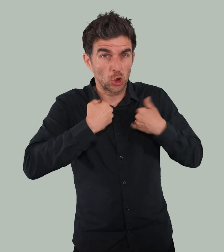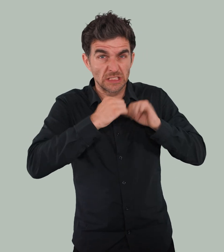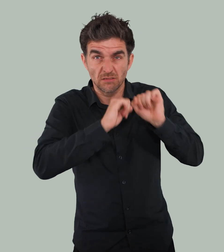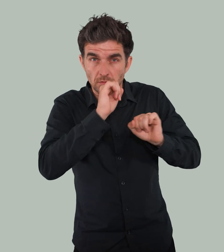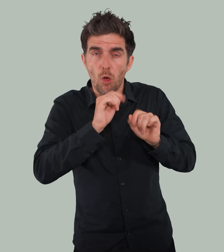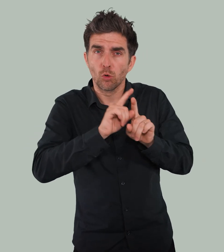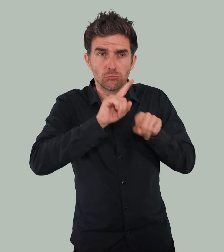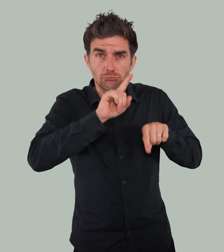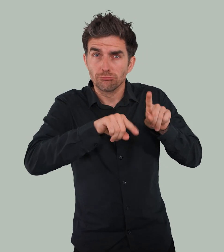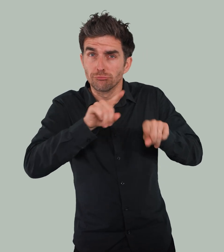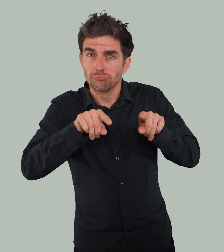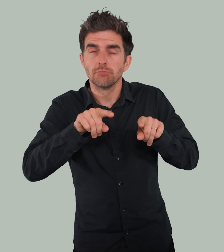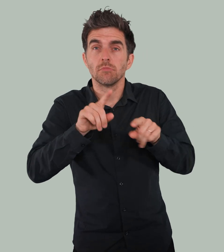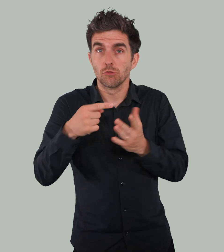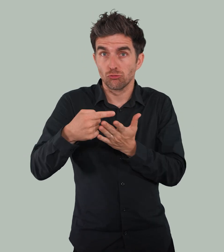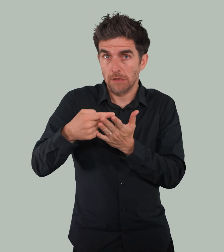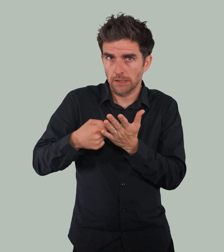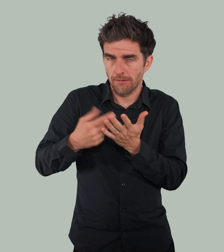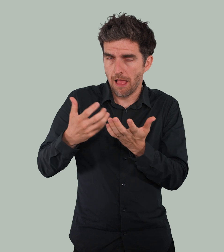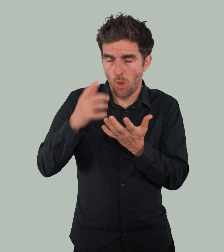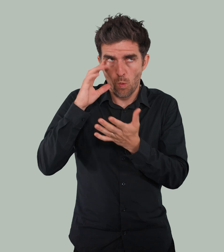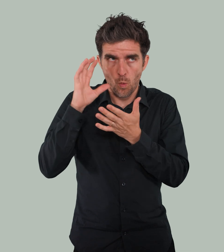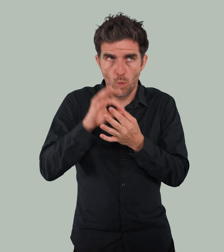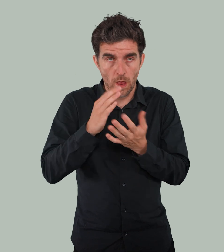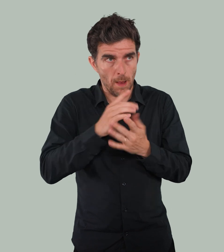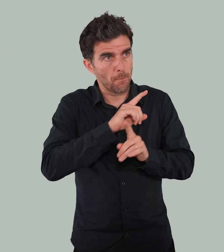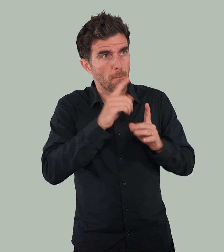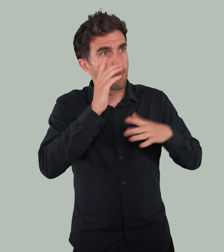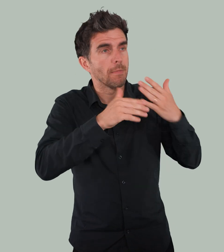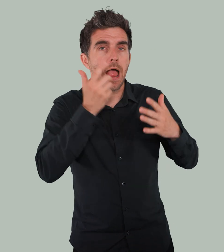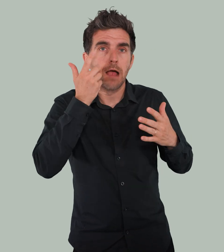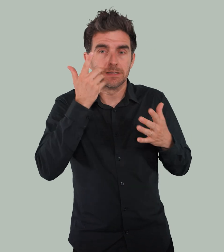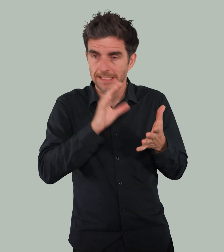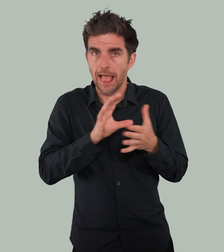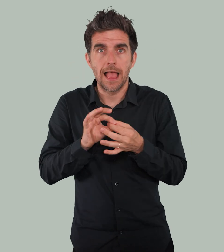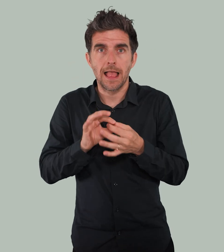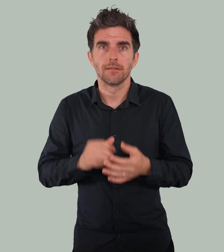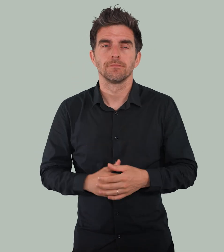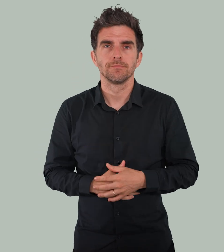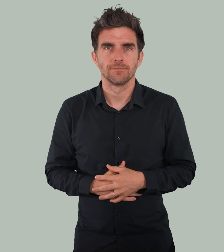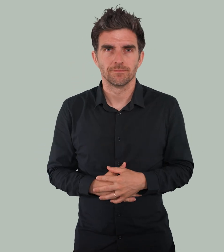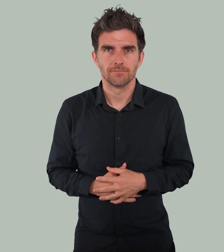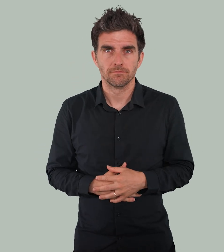conditions, and variation in how criteria are applied in practice.